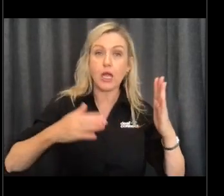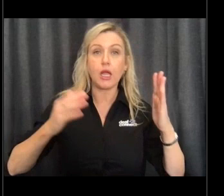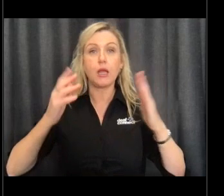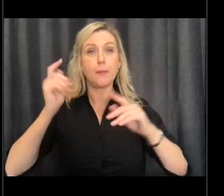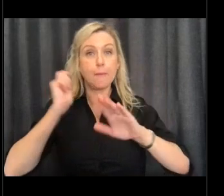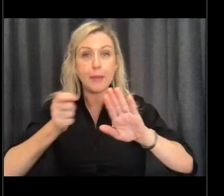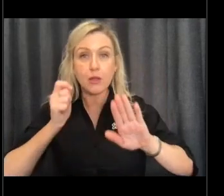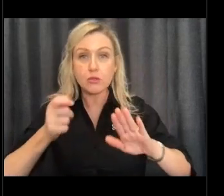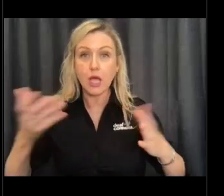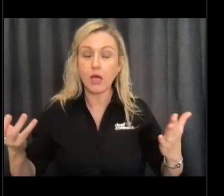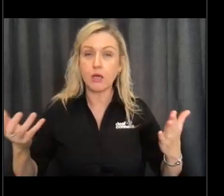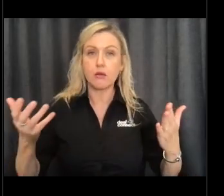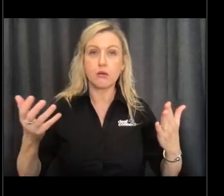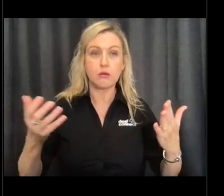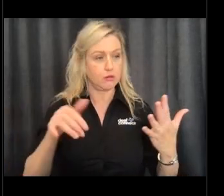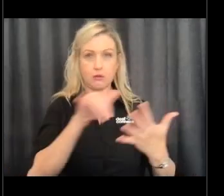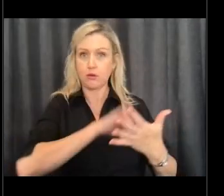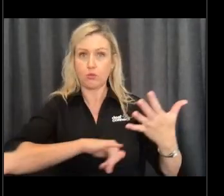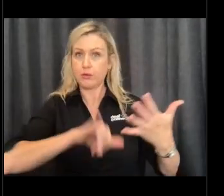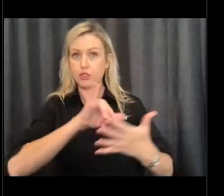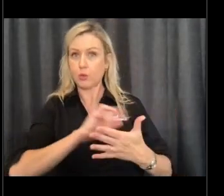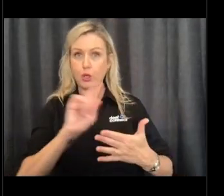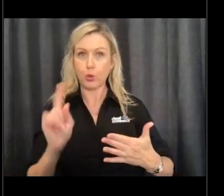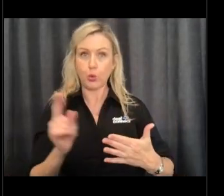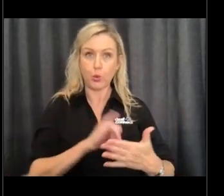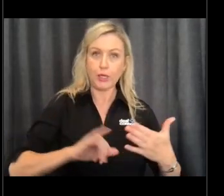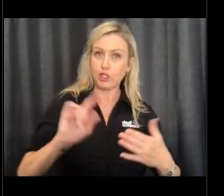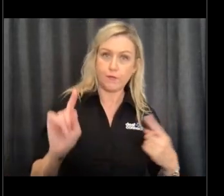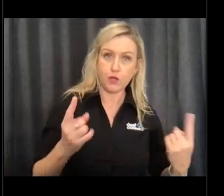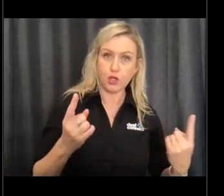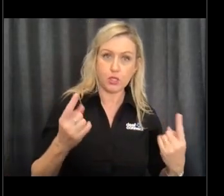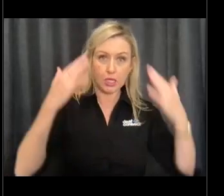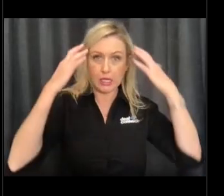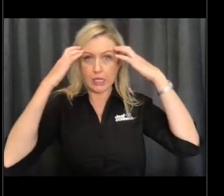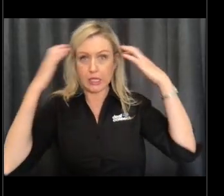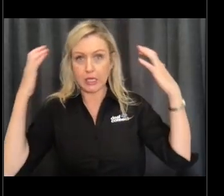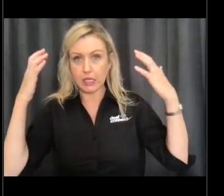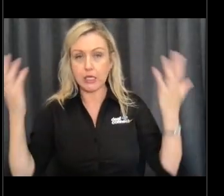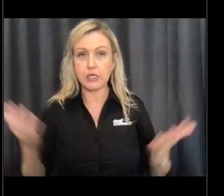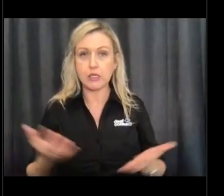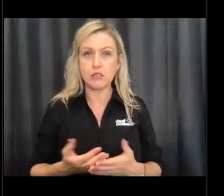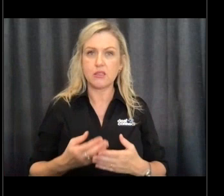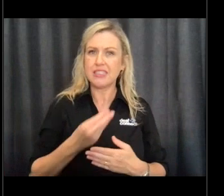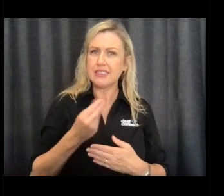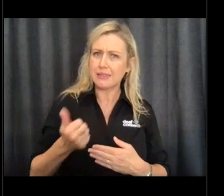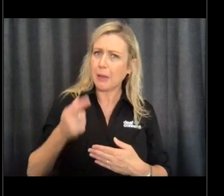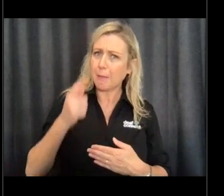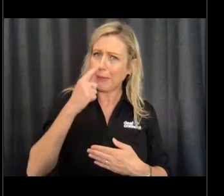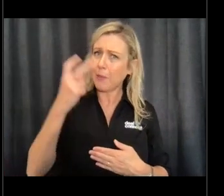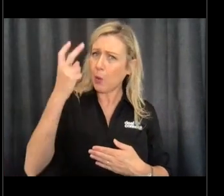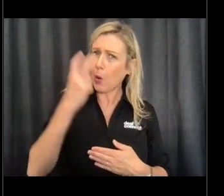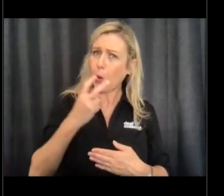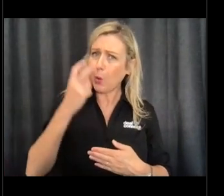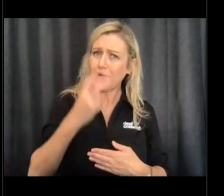And, look, I've had clients who are in their 70s or 80s who have been offered a cash settlement